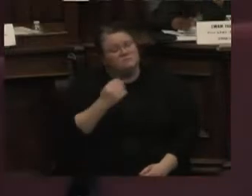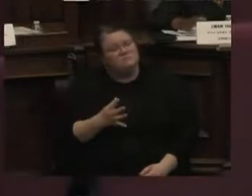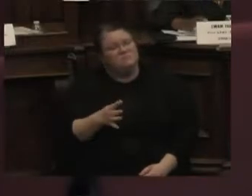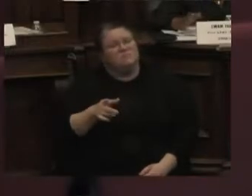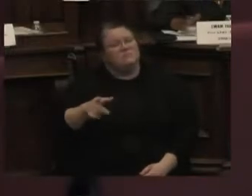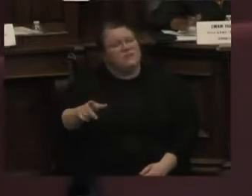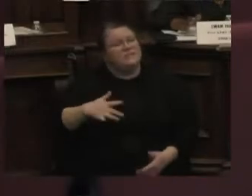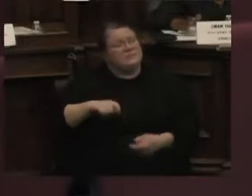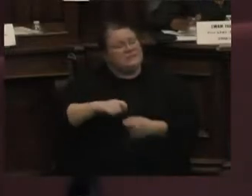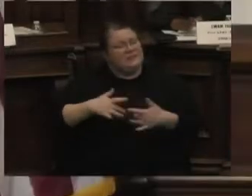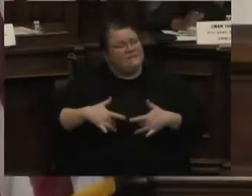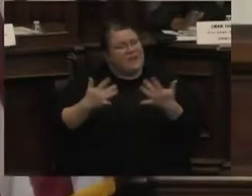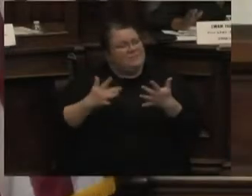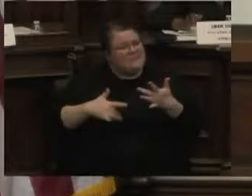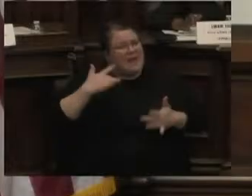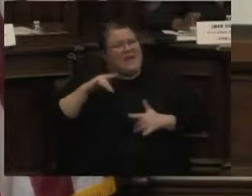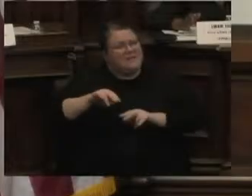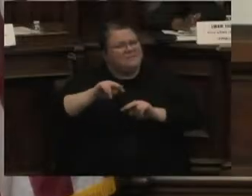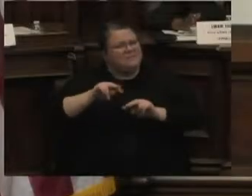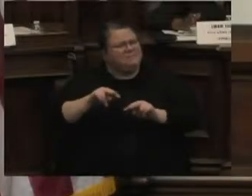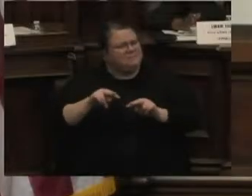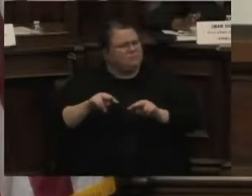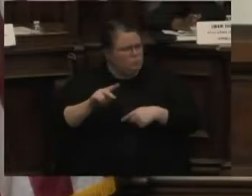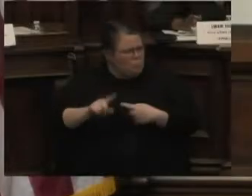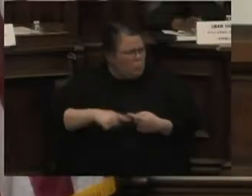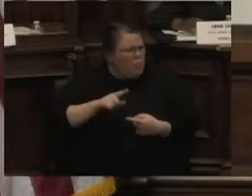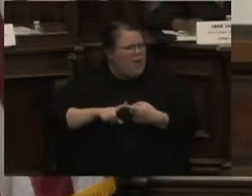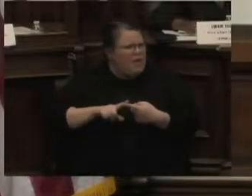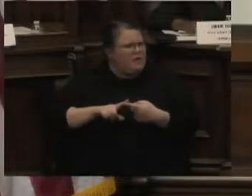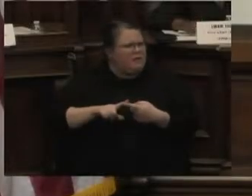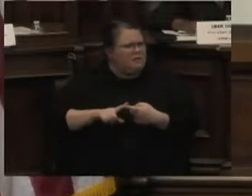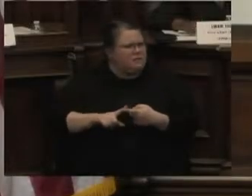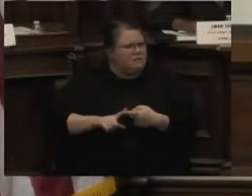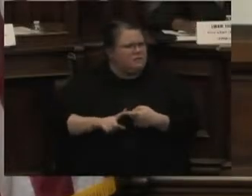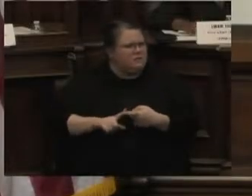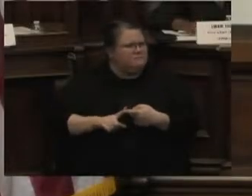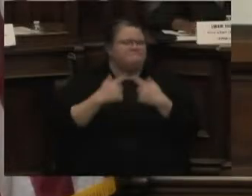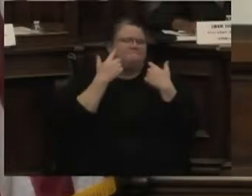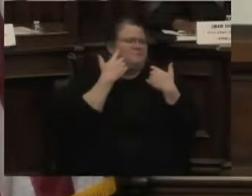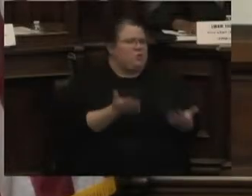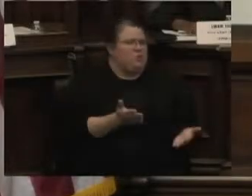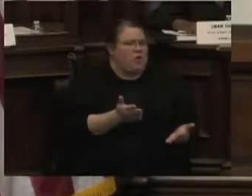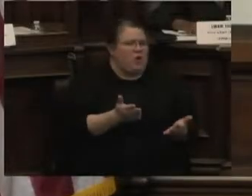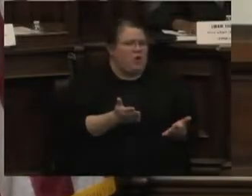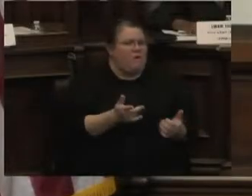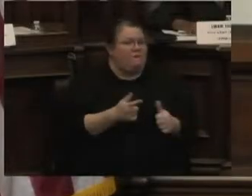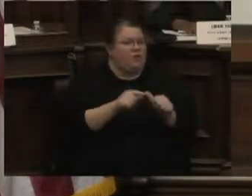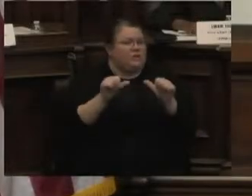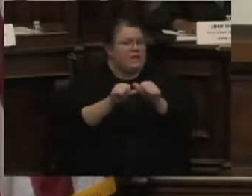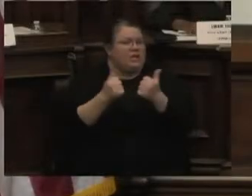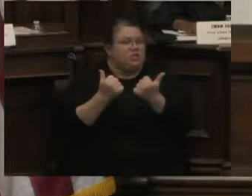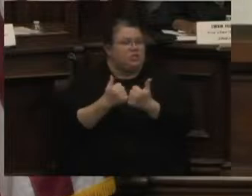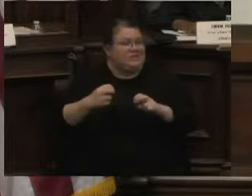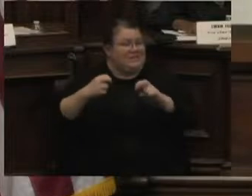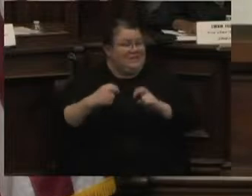Yes, it's good. Just a simple one. The talk. I'm really looking forward to this event. We've been hearing about it for